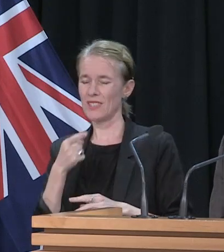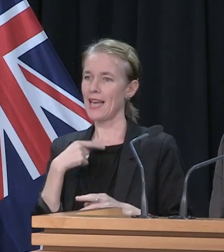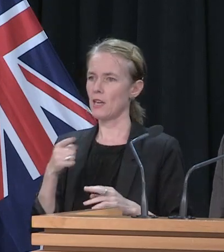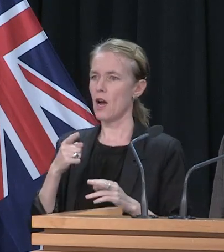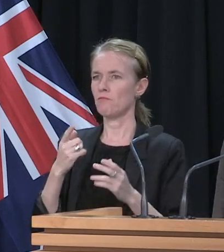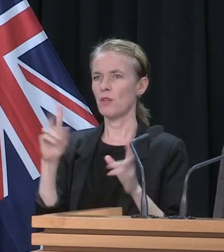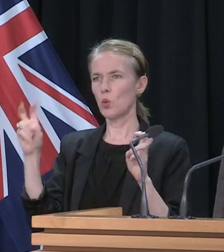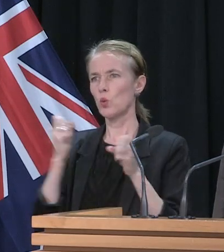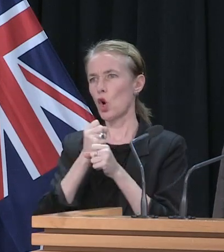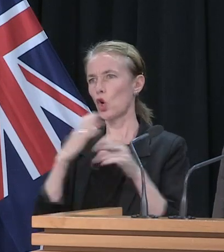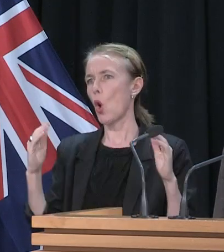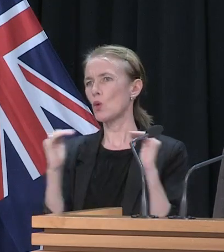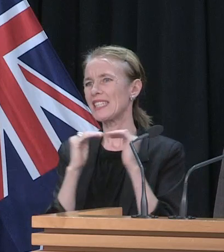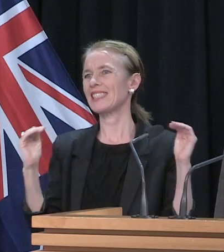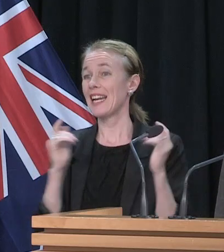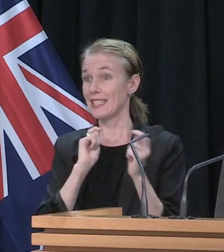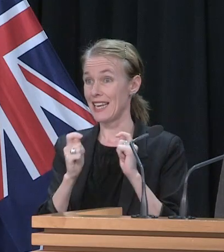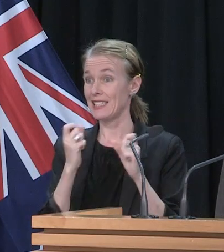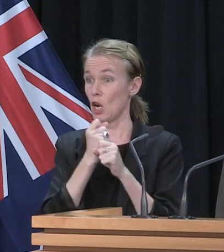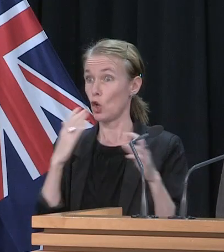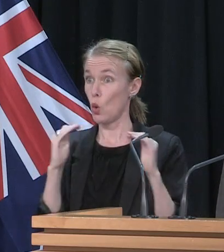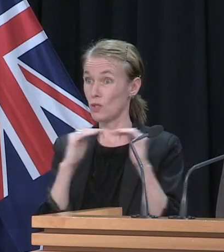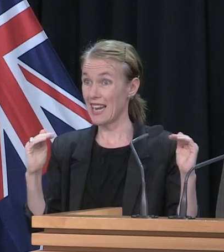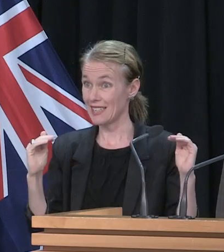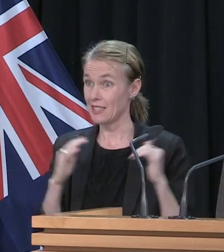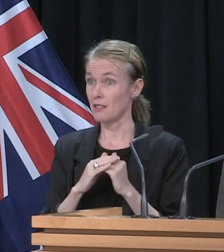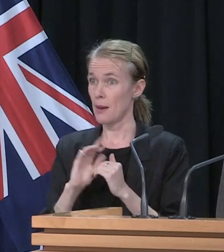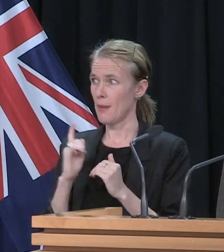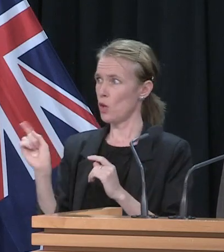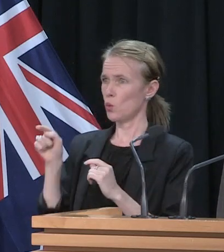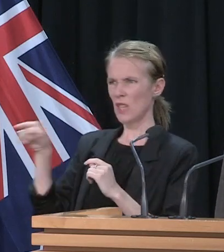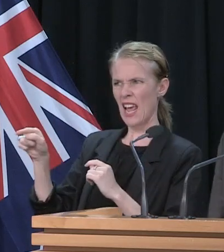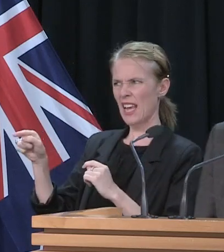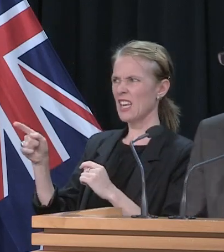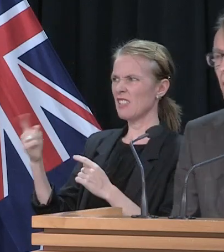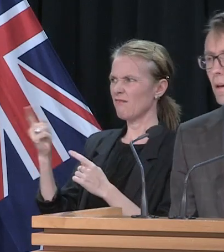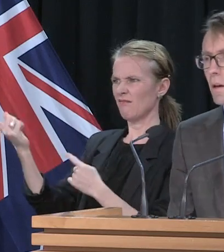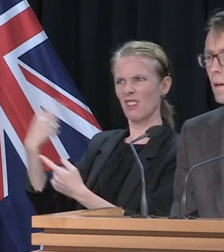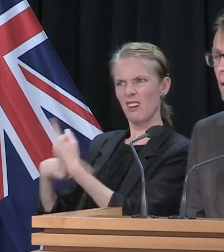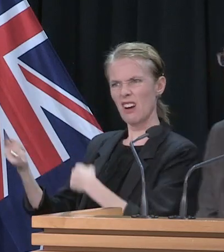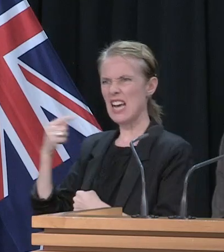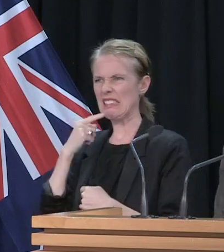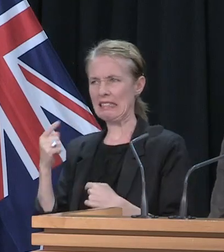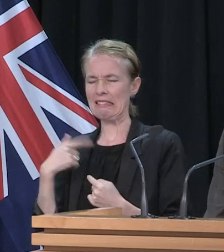past about the gold standard for testing and a few times you said you met it. Today the